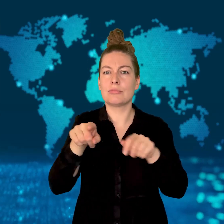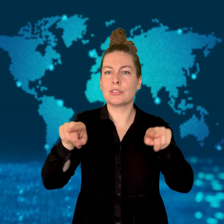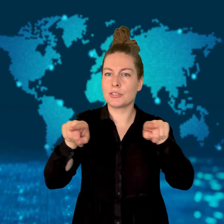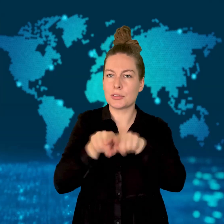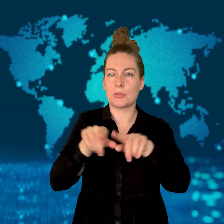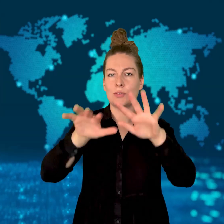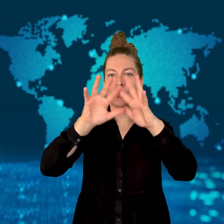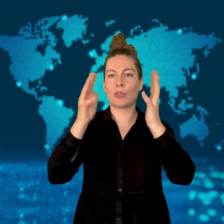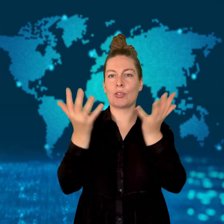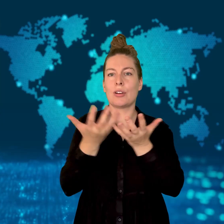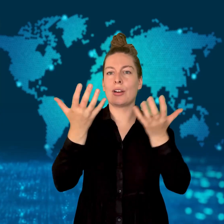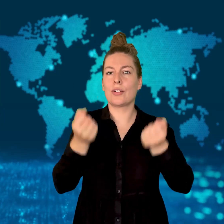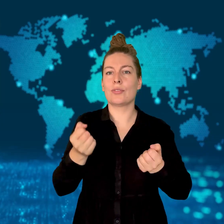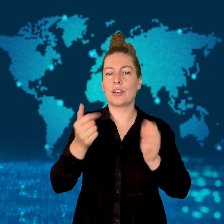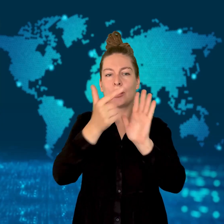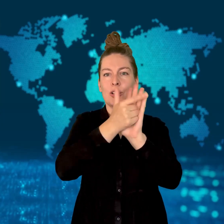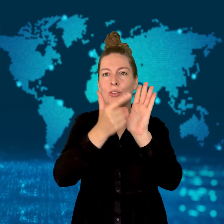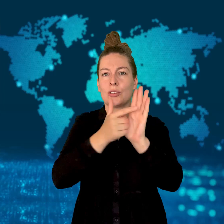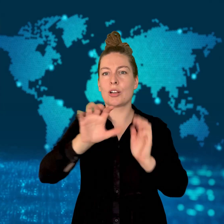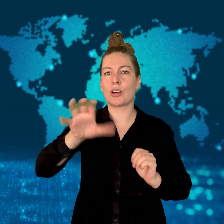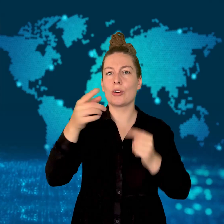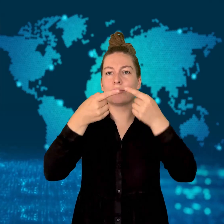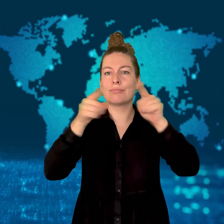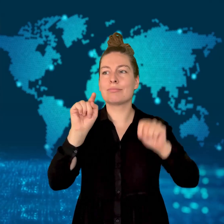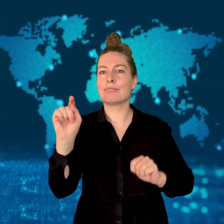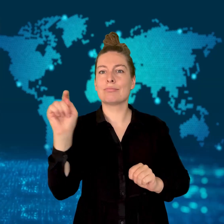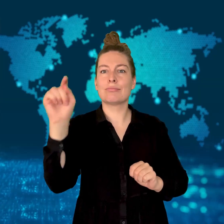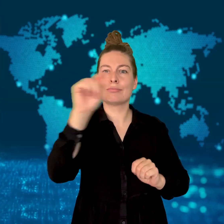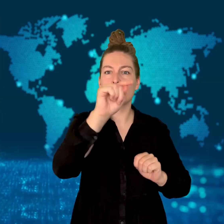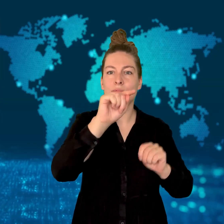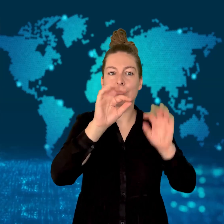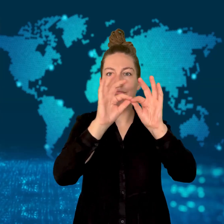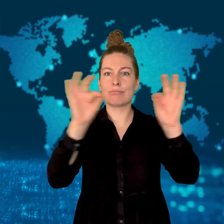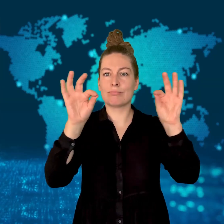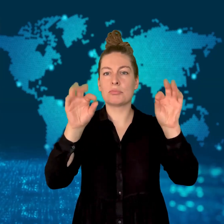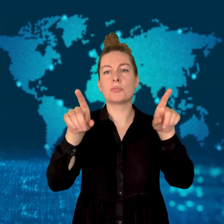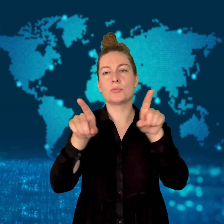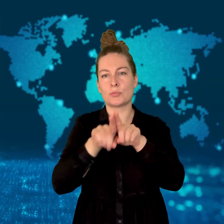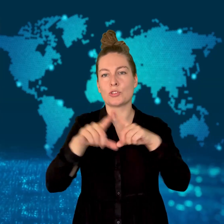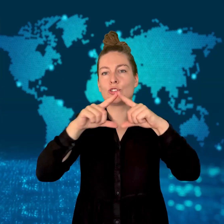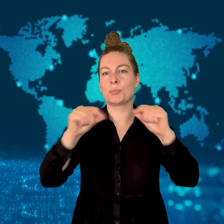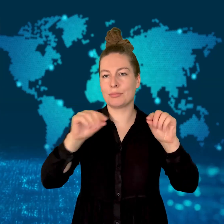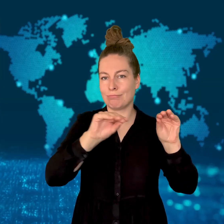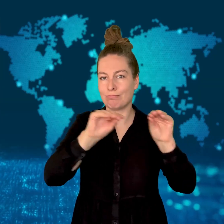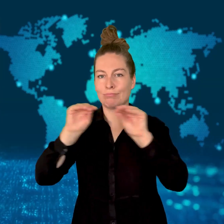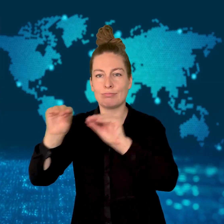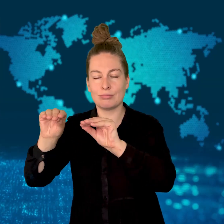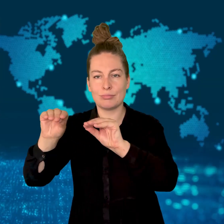Although the laws regarding sexual offenses were changed in 2017 -